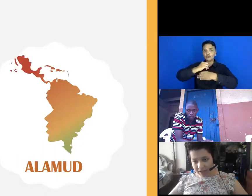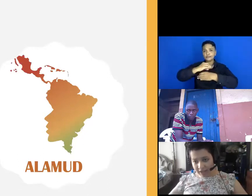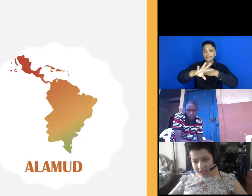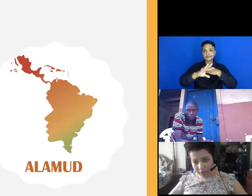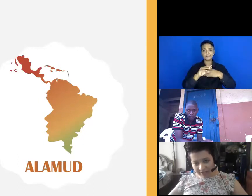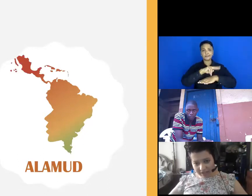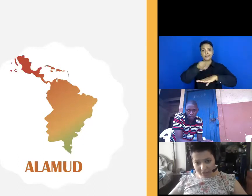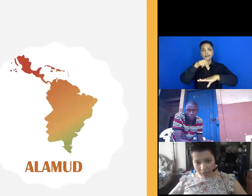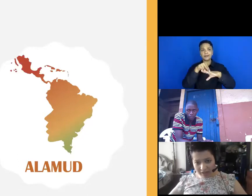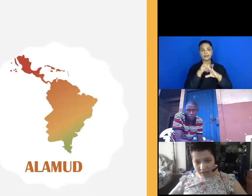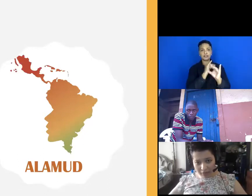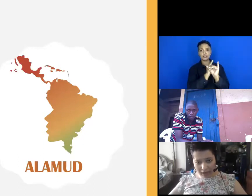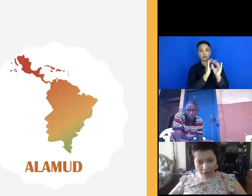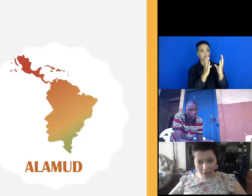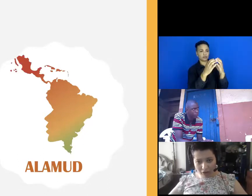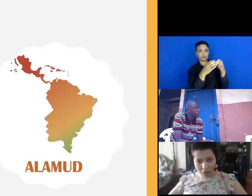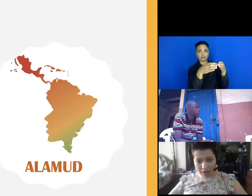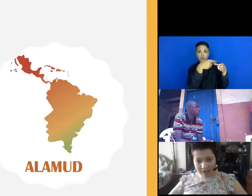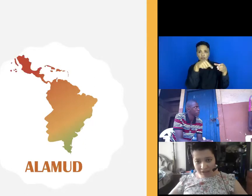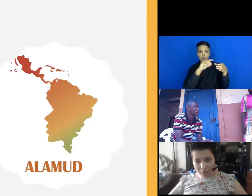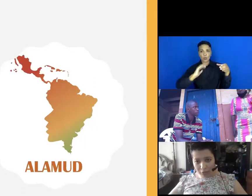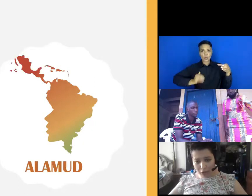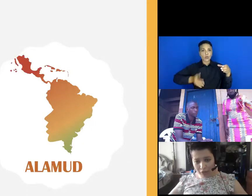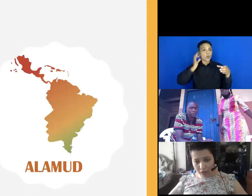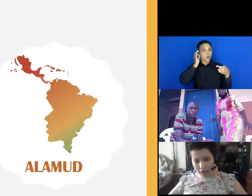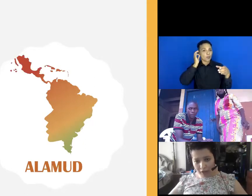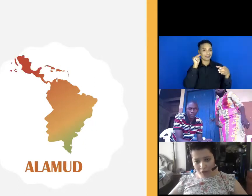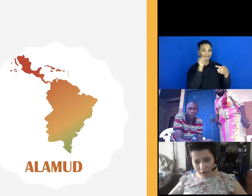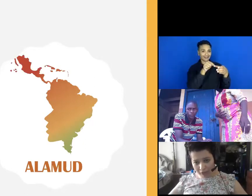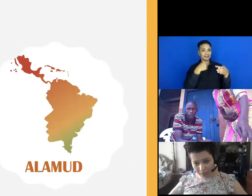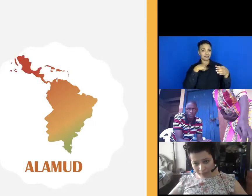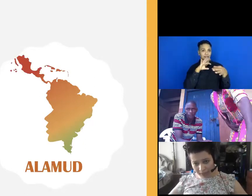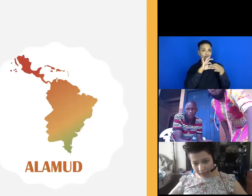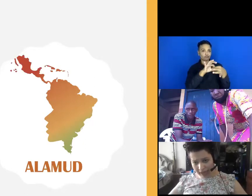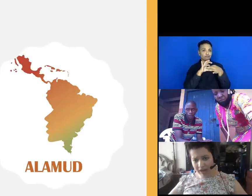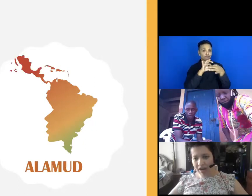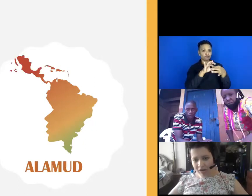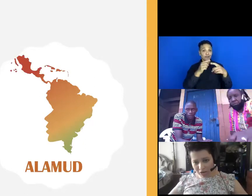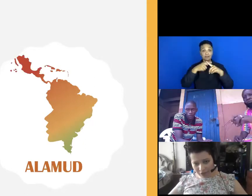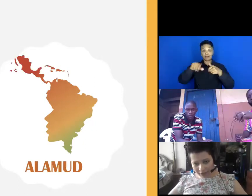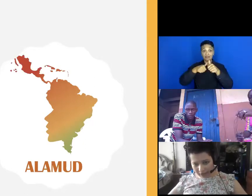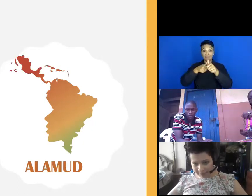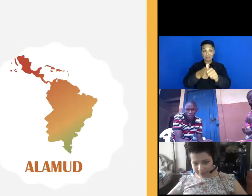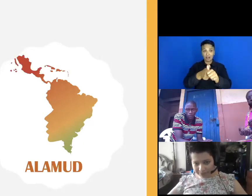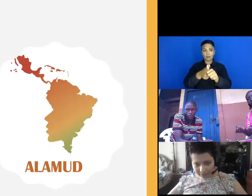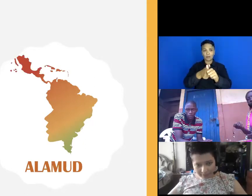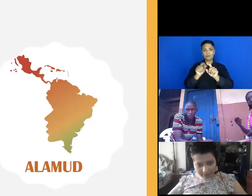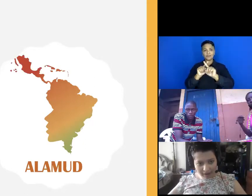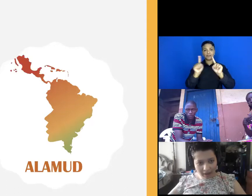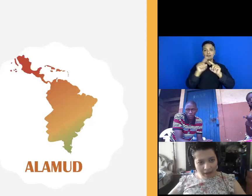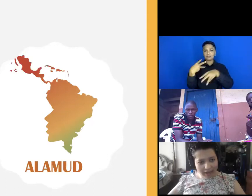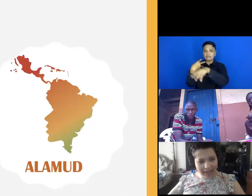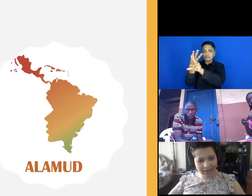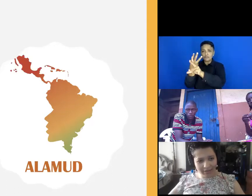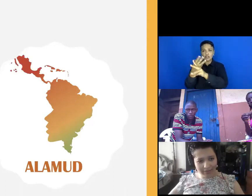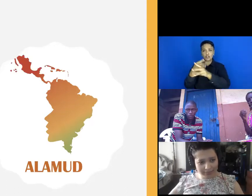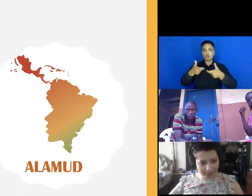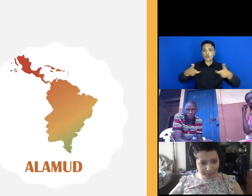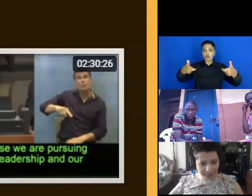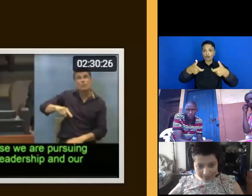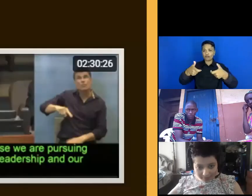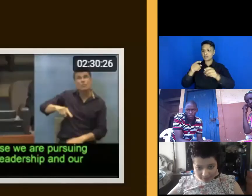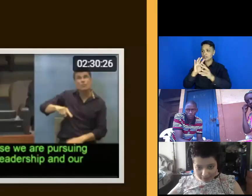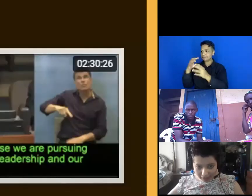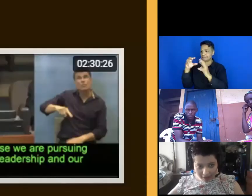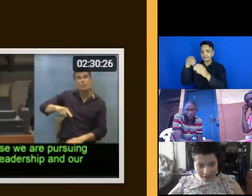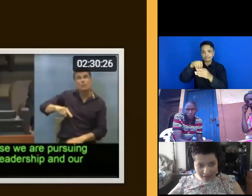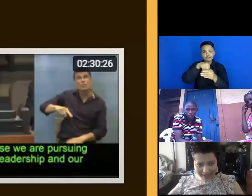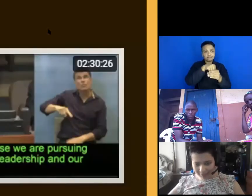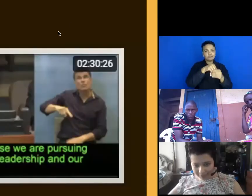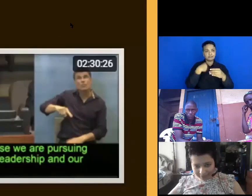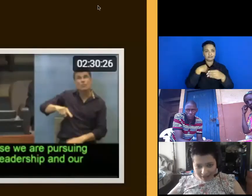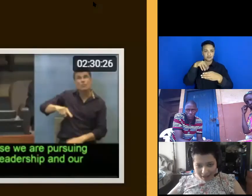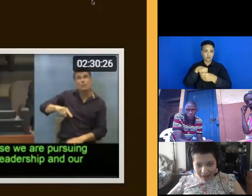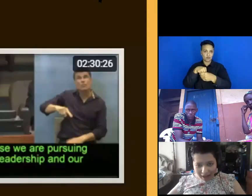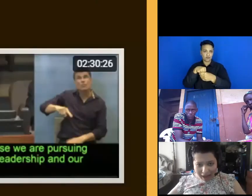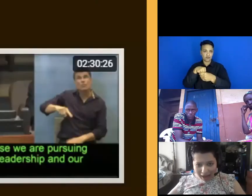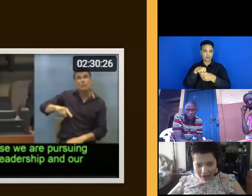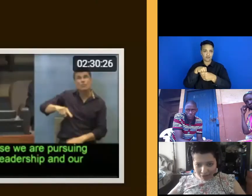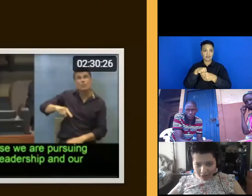this process was carried out with the support of you and pa costa rica can you thank you i first